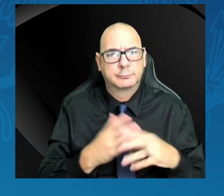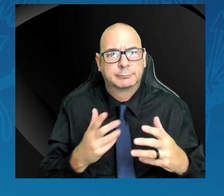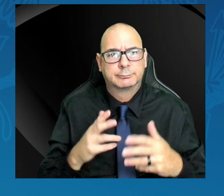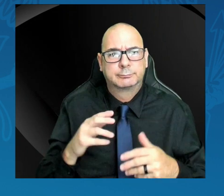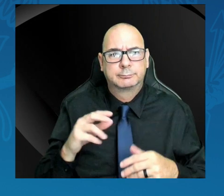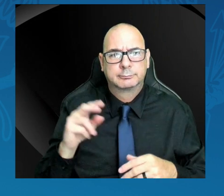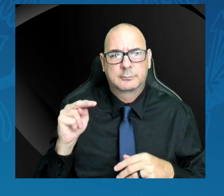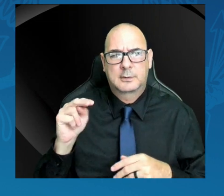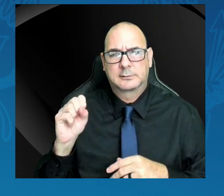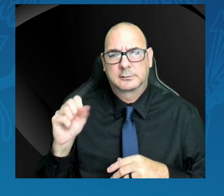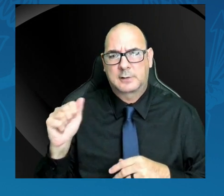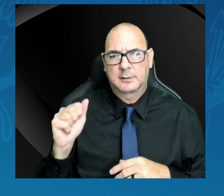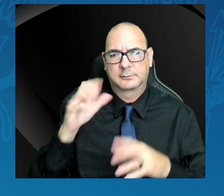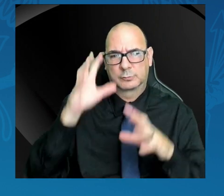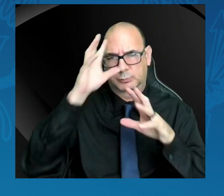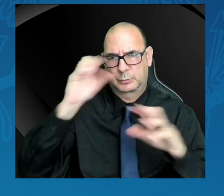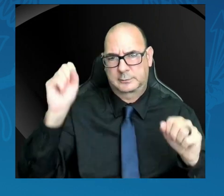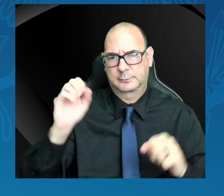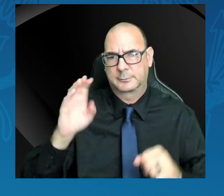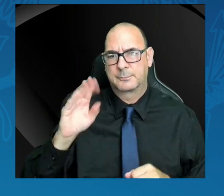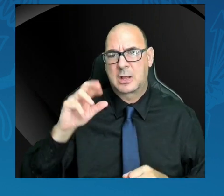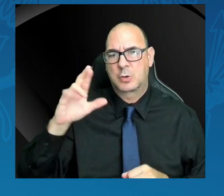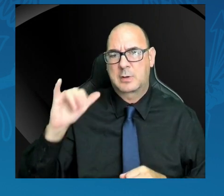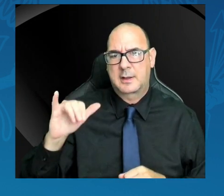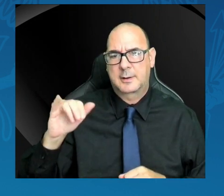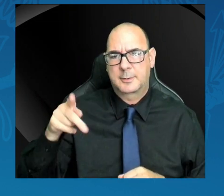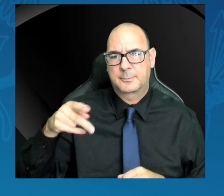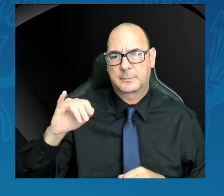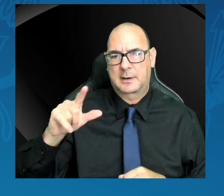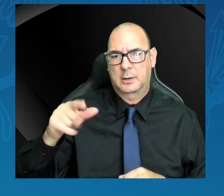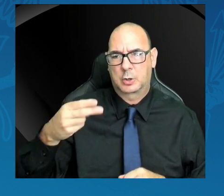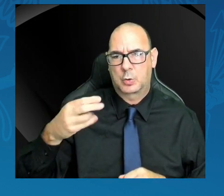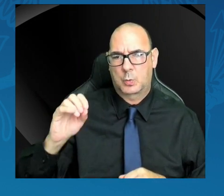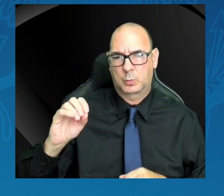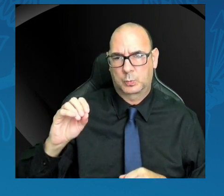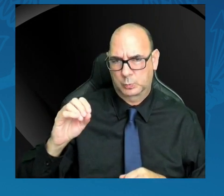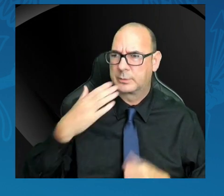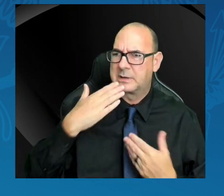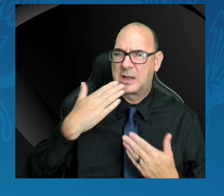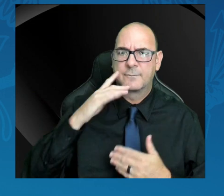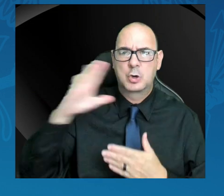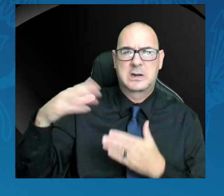Thank you for your leadership and to all the teachers